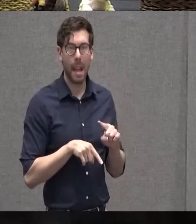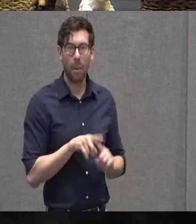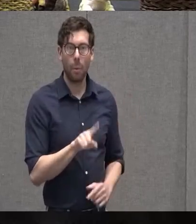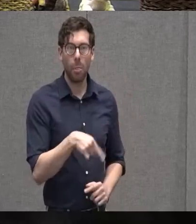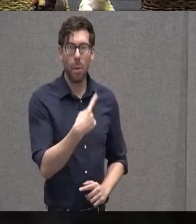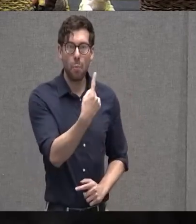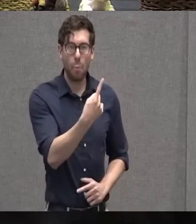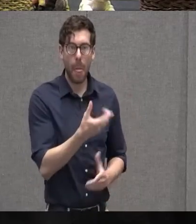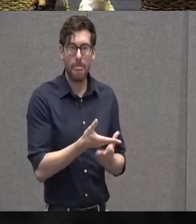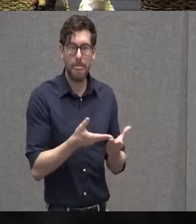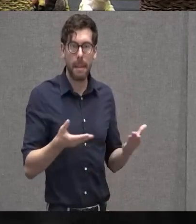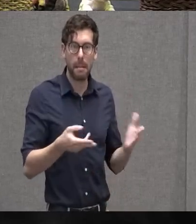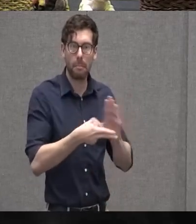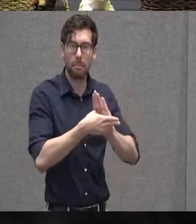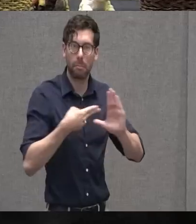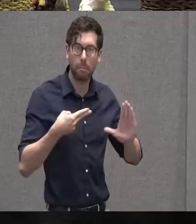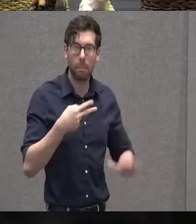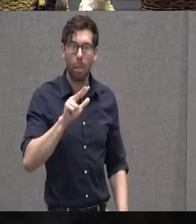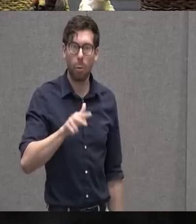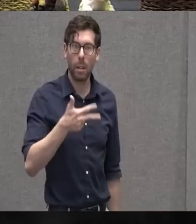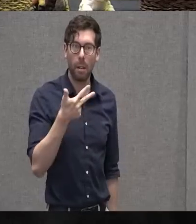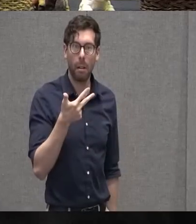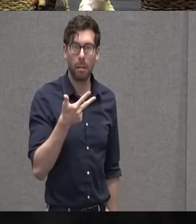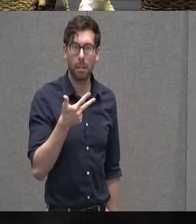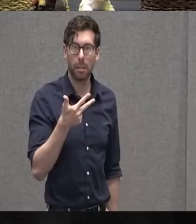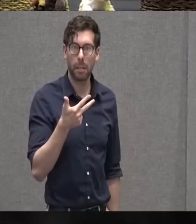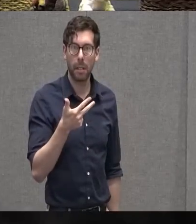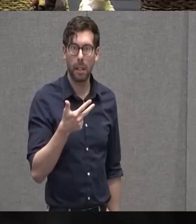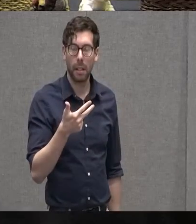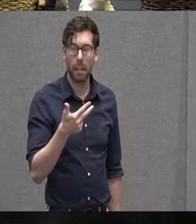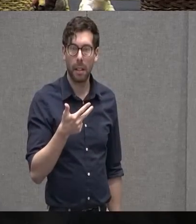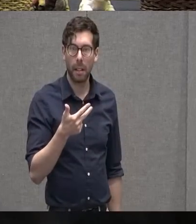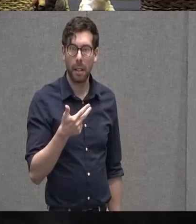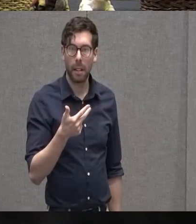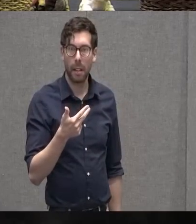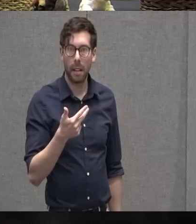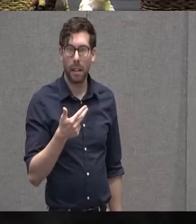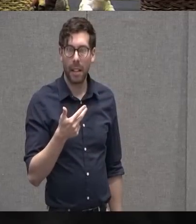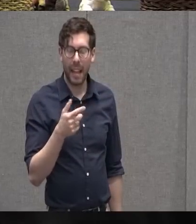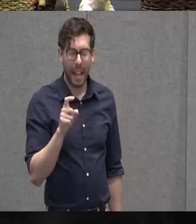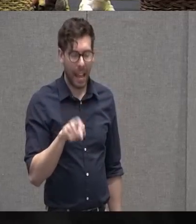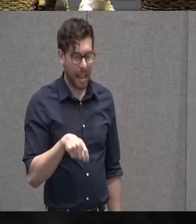You're right. I would have do three and two, three and two and one hat.